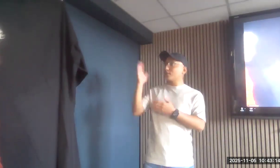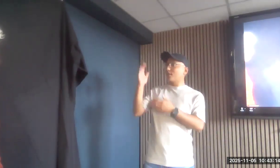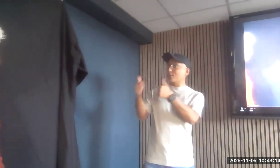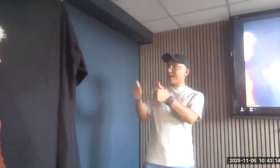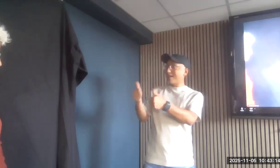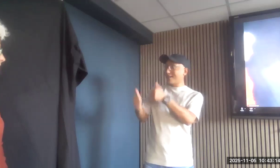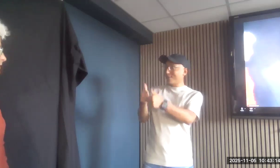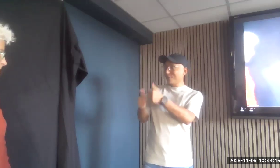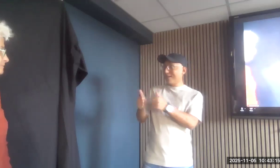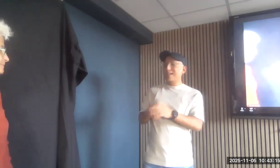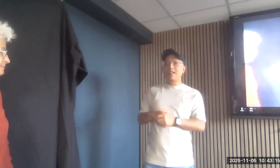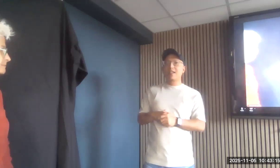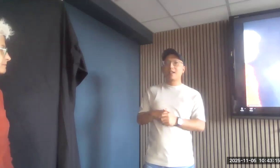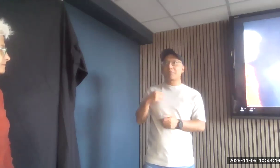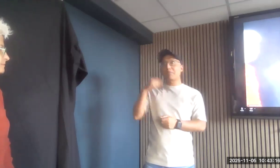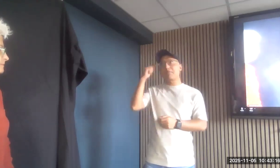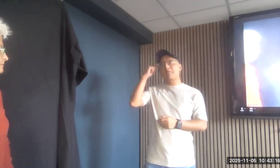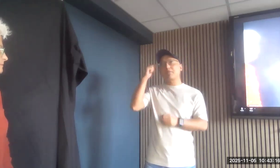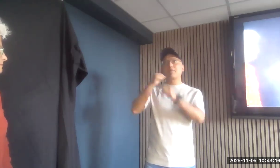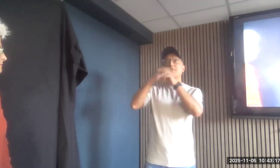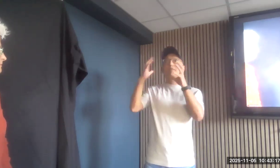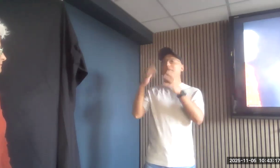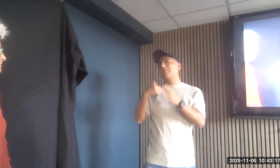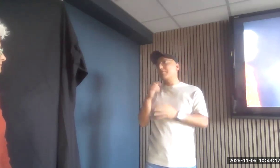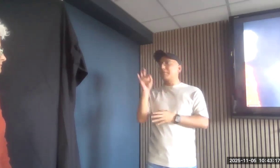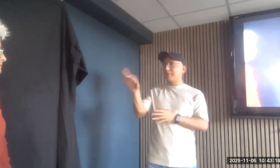Lovely presentation.